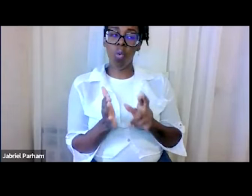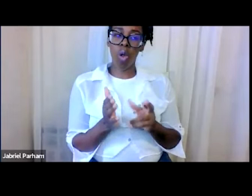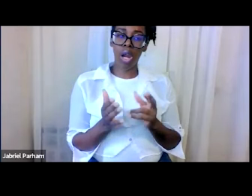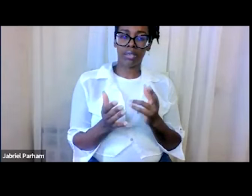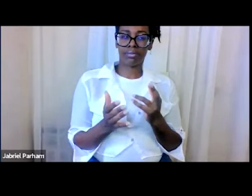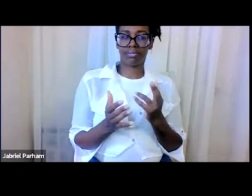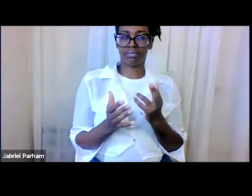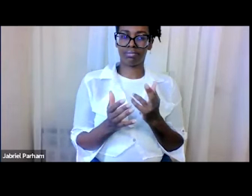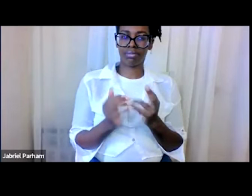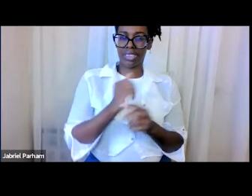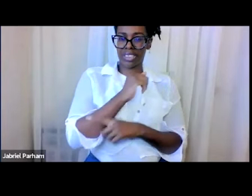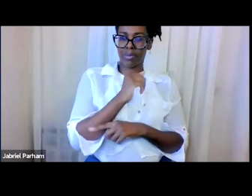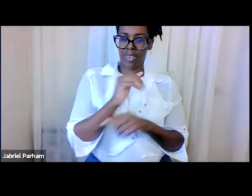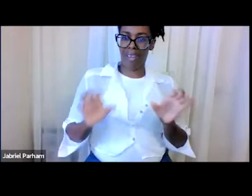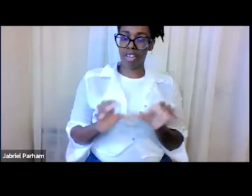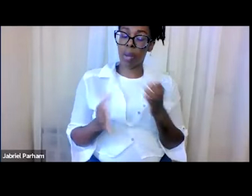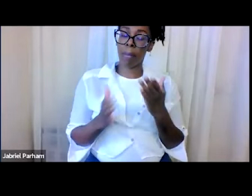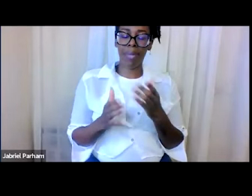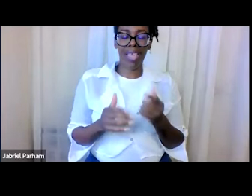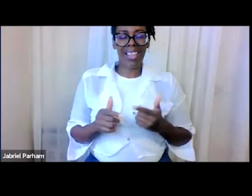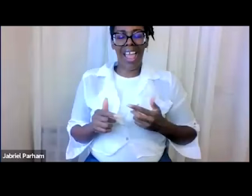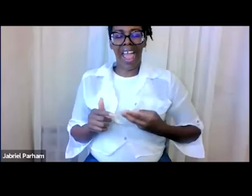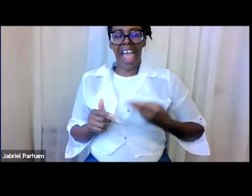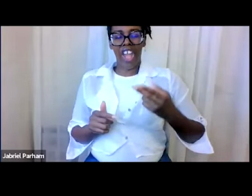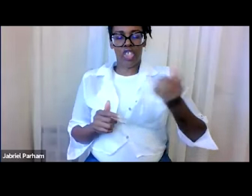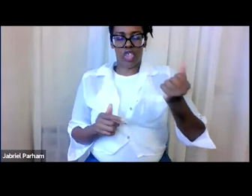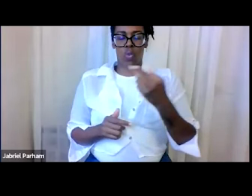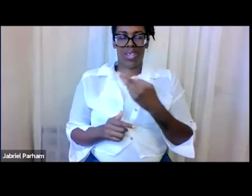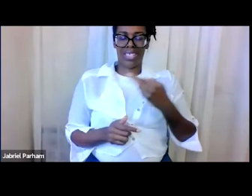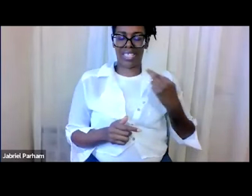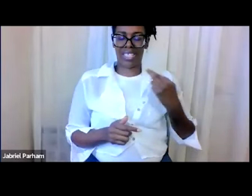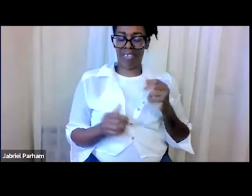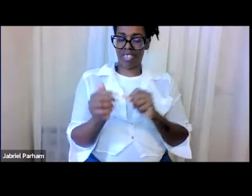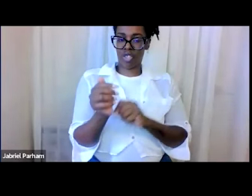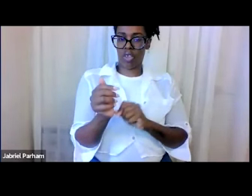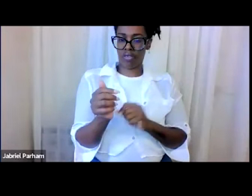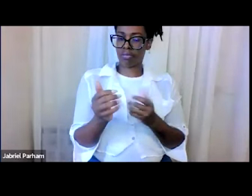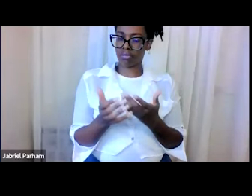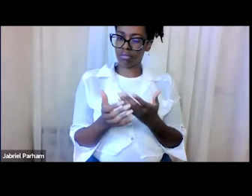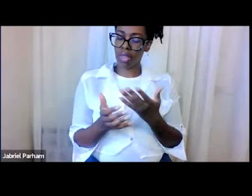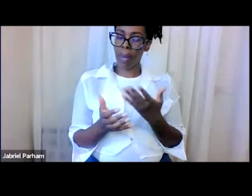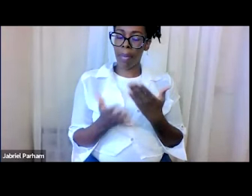even if no noticeable changes are present in their behaviors or the way they're acting from day to day.